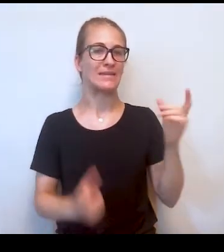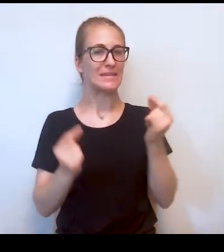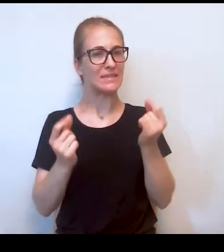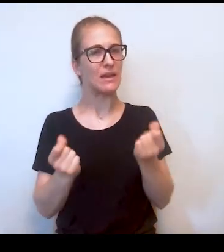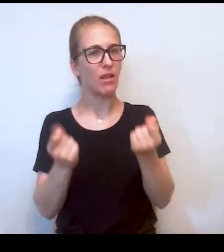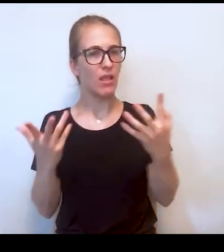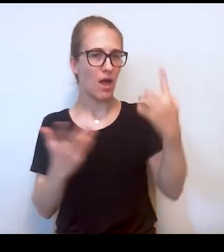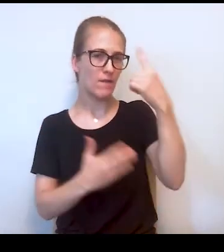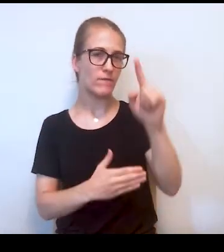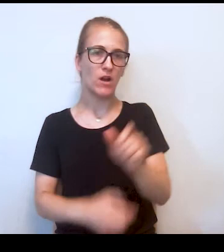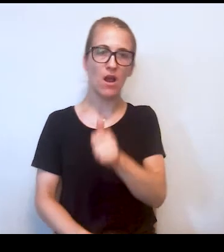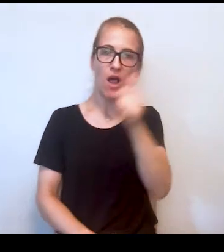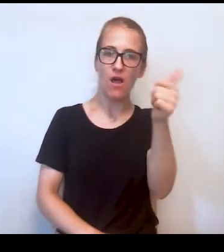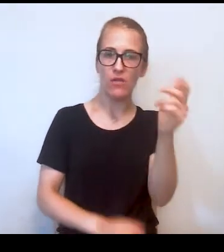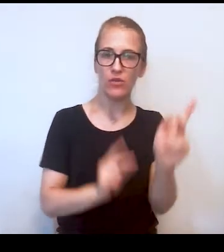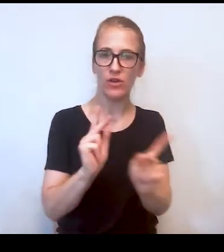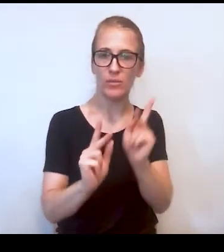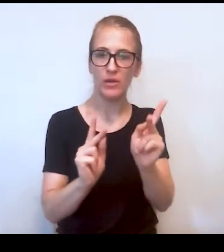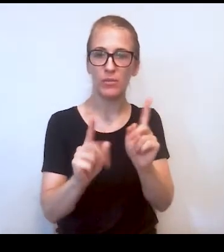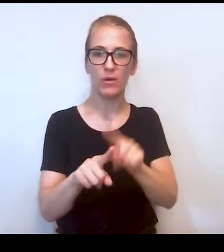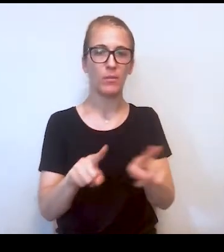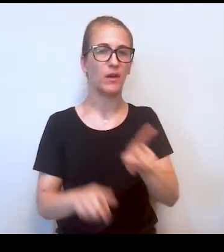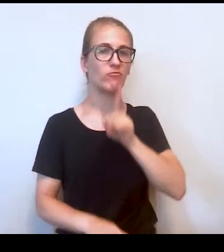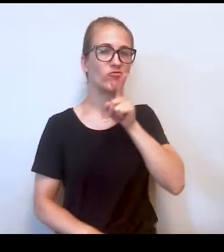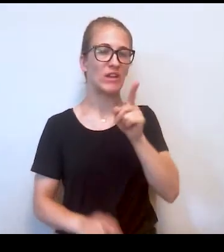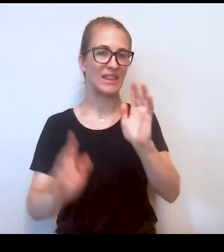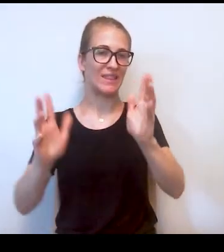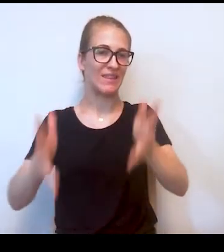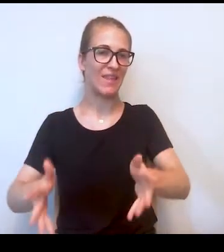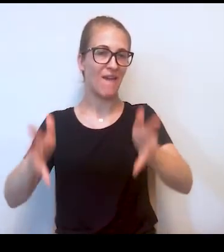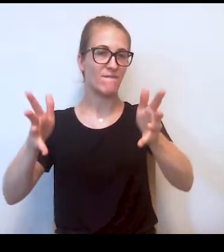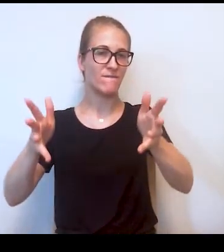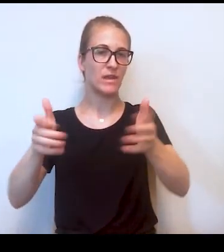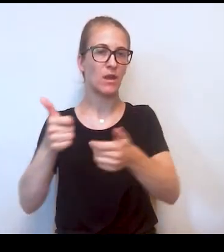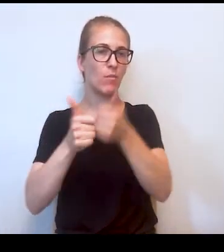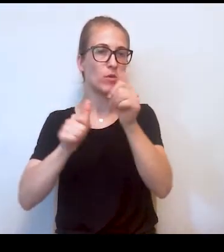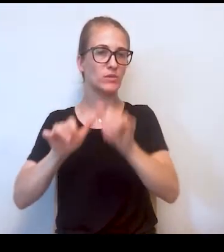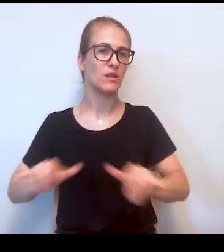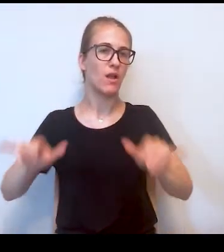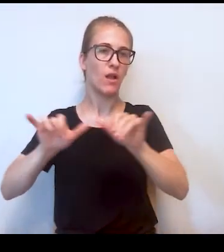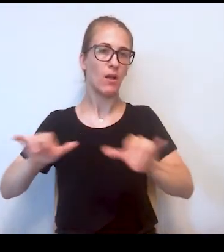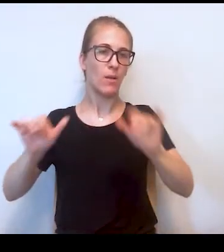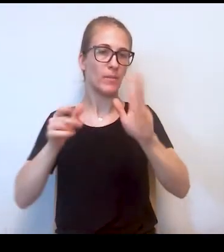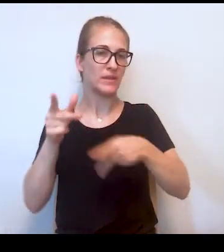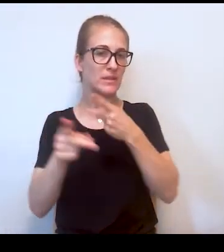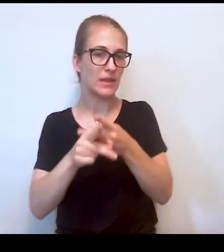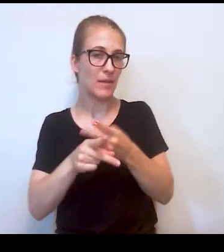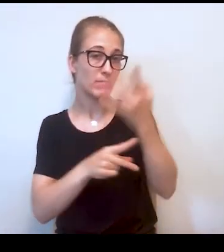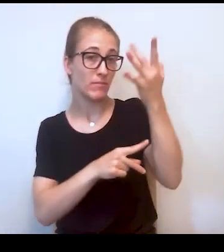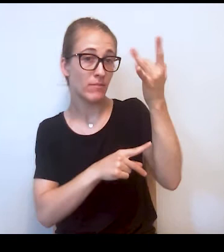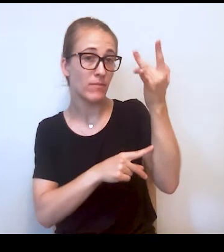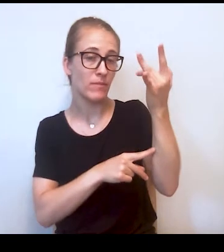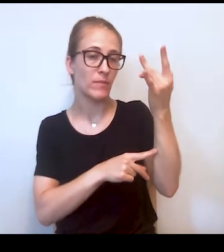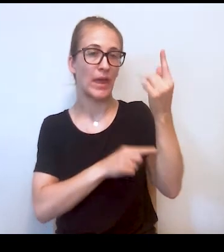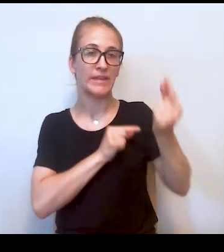because in genetics, there's this point of view that we have to narrow down the pool.